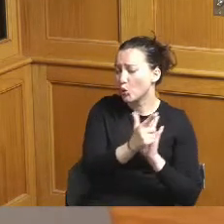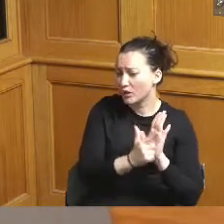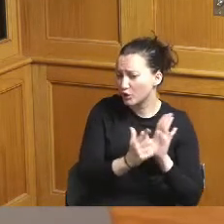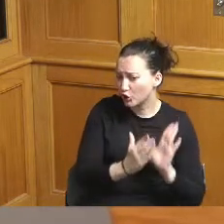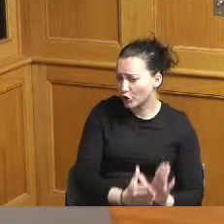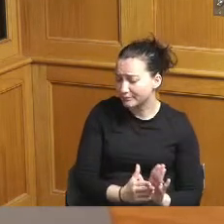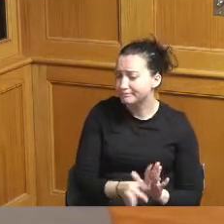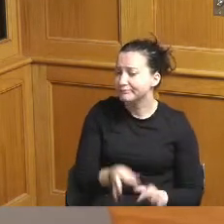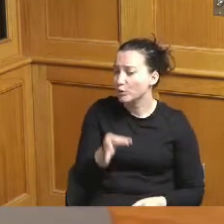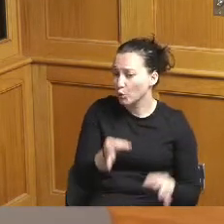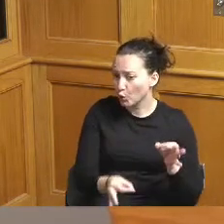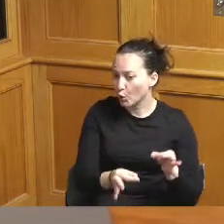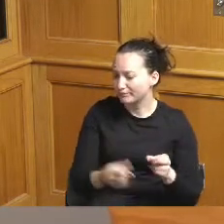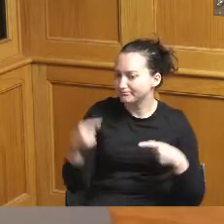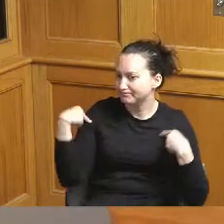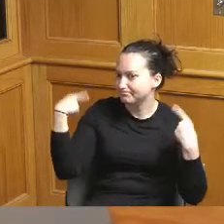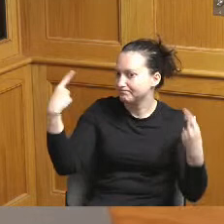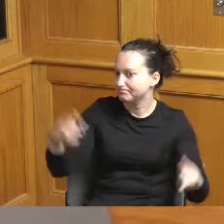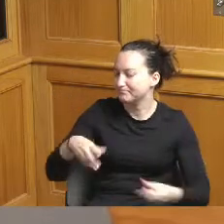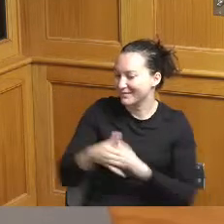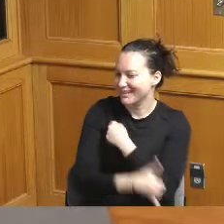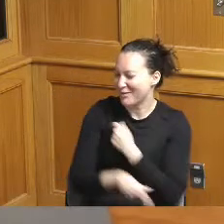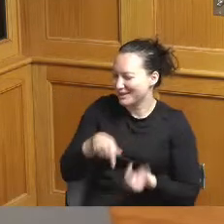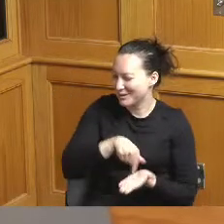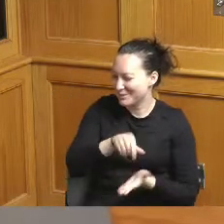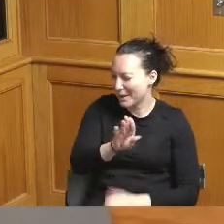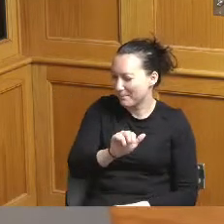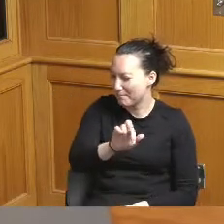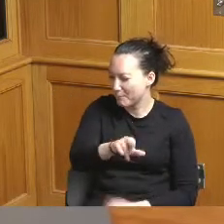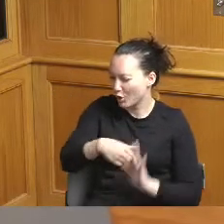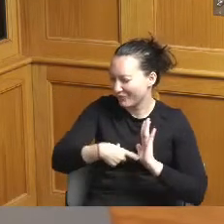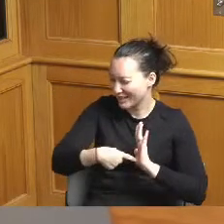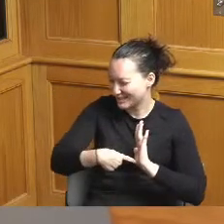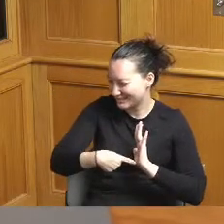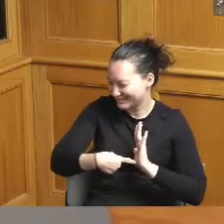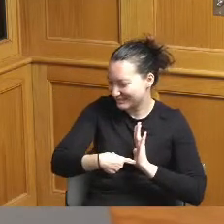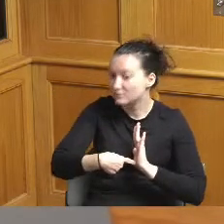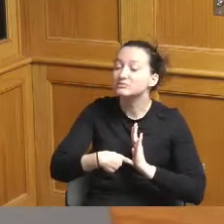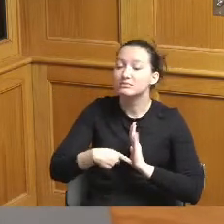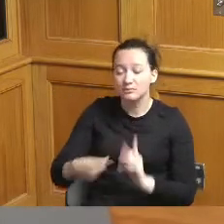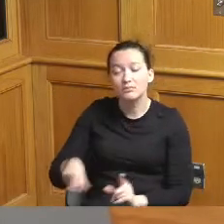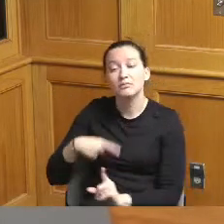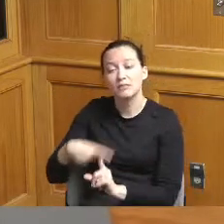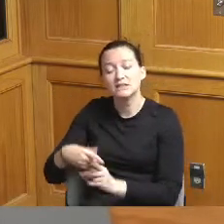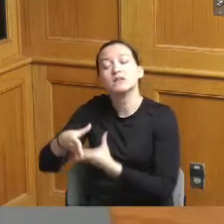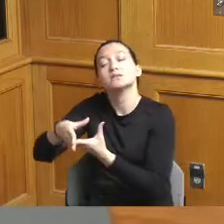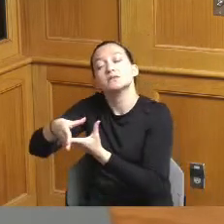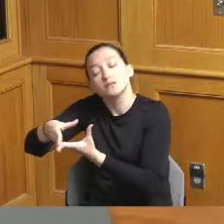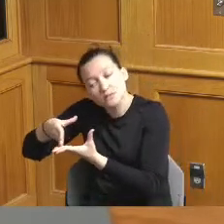it does historically the county has paid for those bar fees in addition we do have some subscriptions